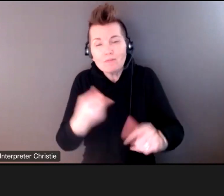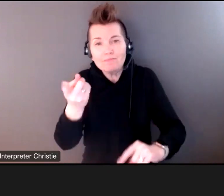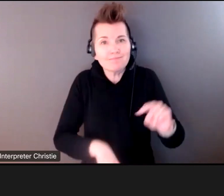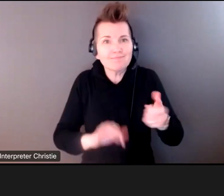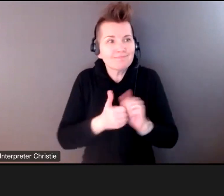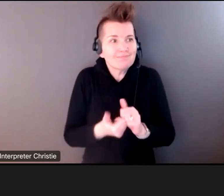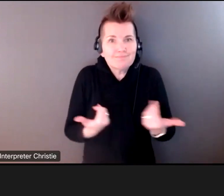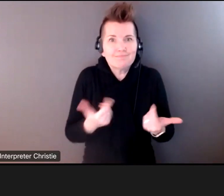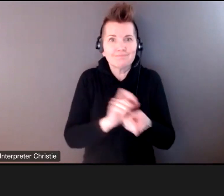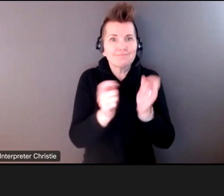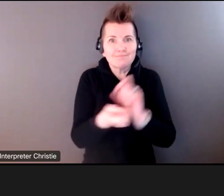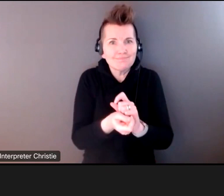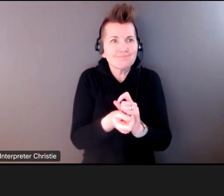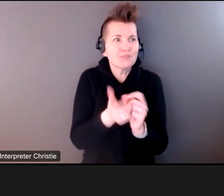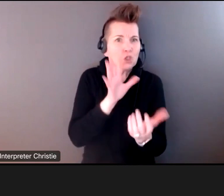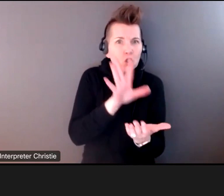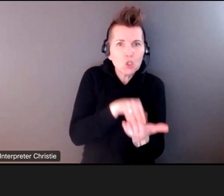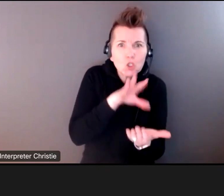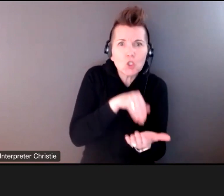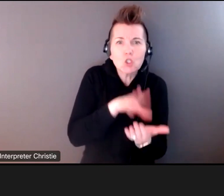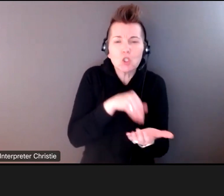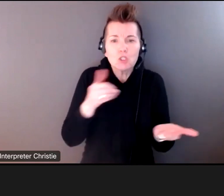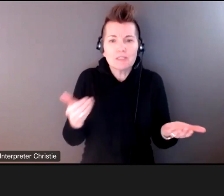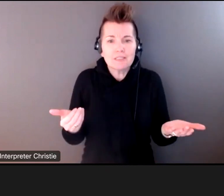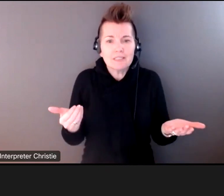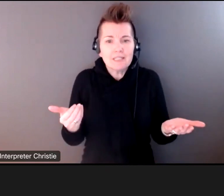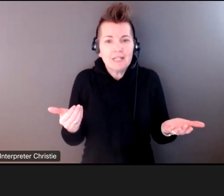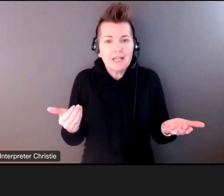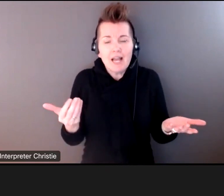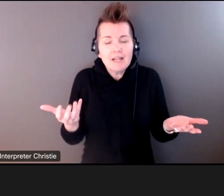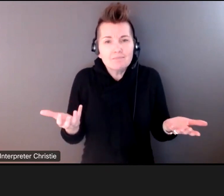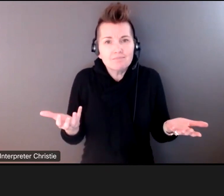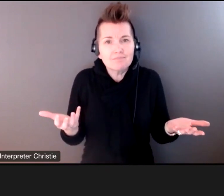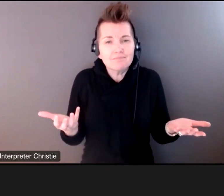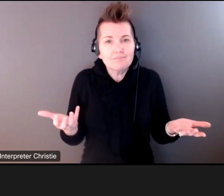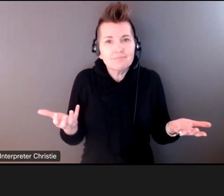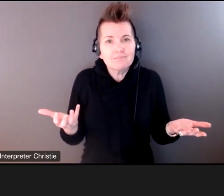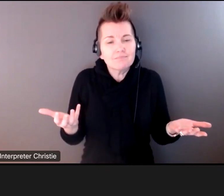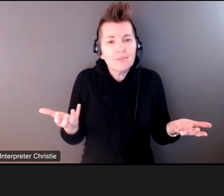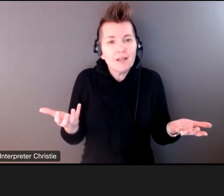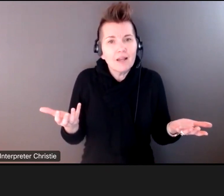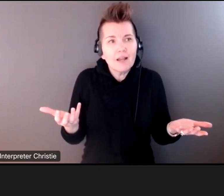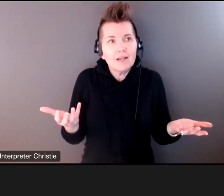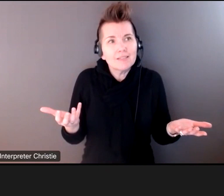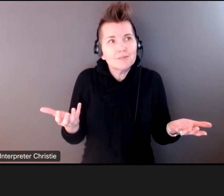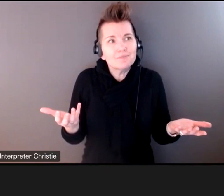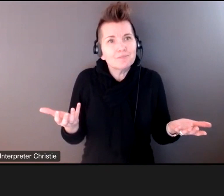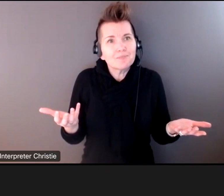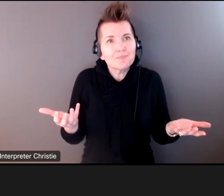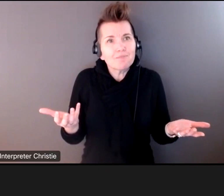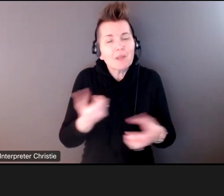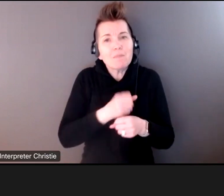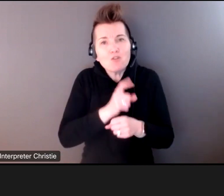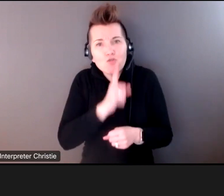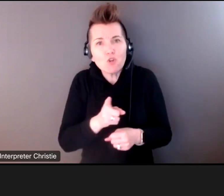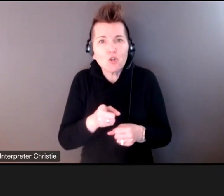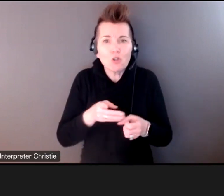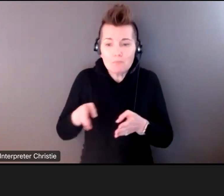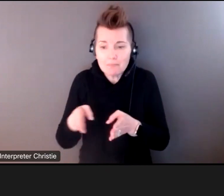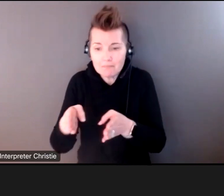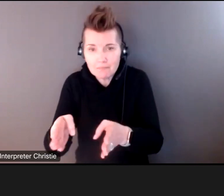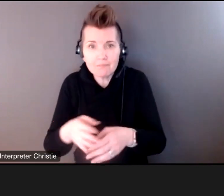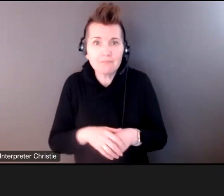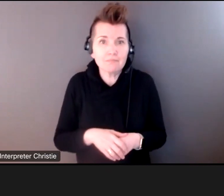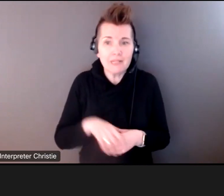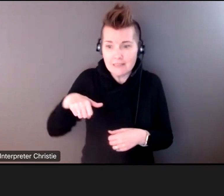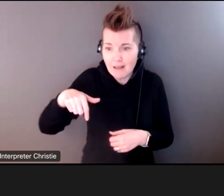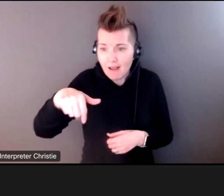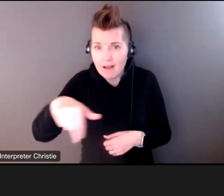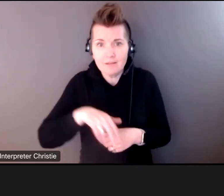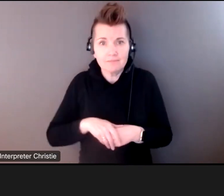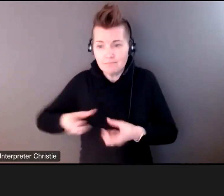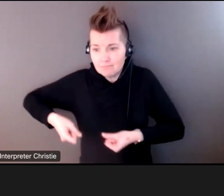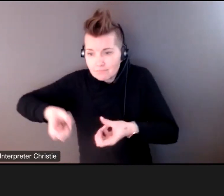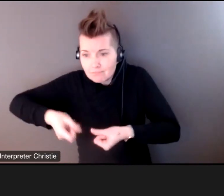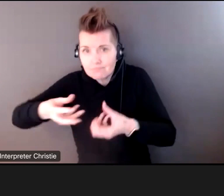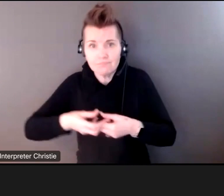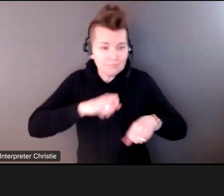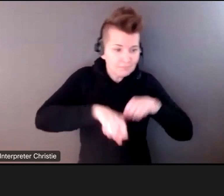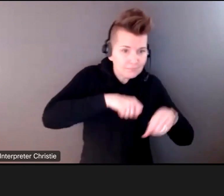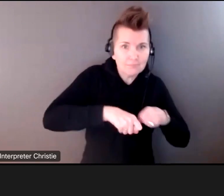we going to learn and make our pathways and roadways and sidewalks safe for everybody?